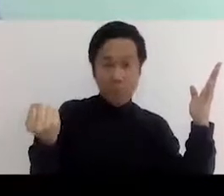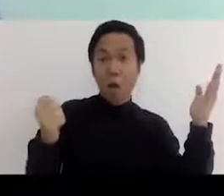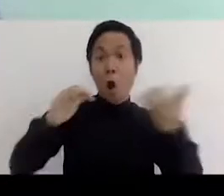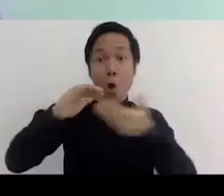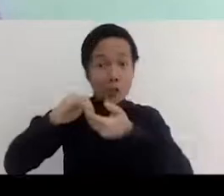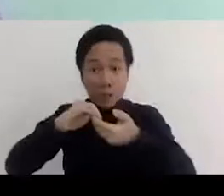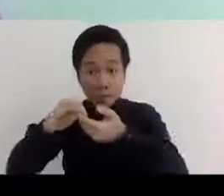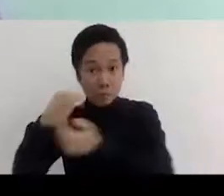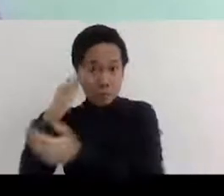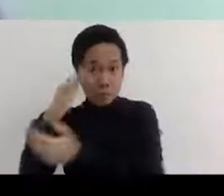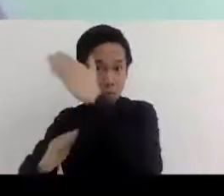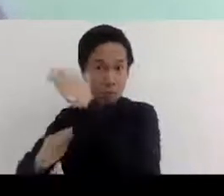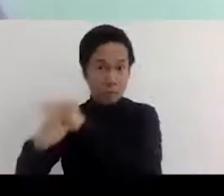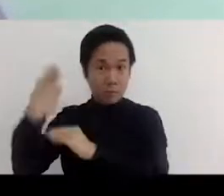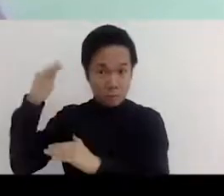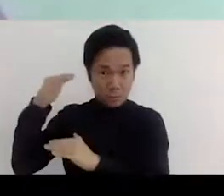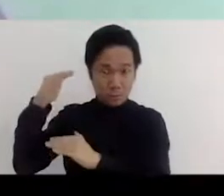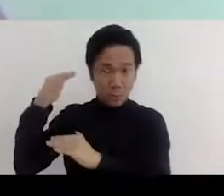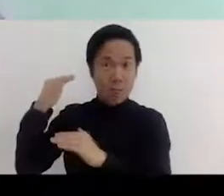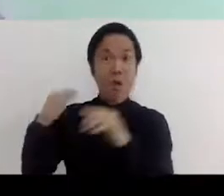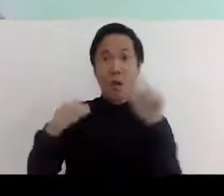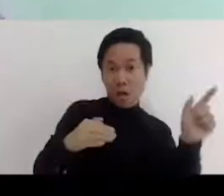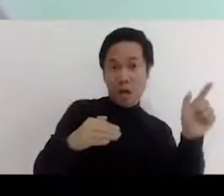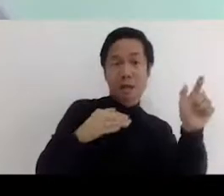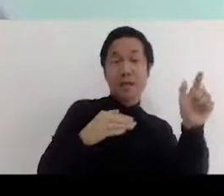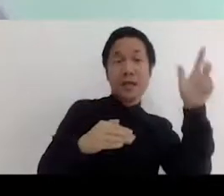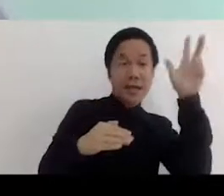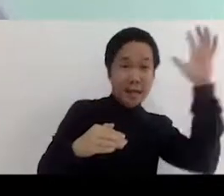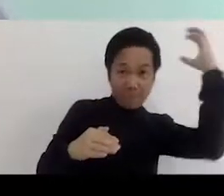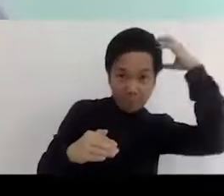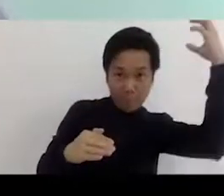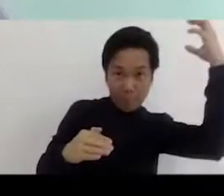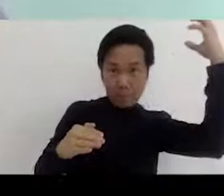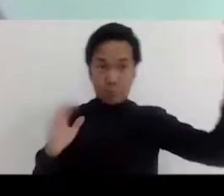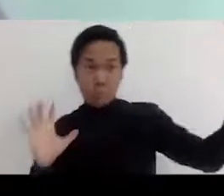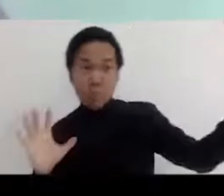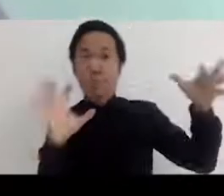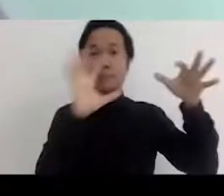that is influencing the decision-making process and the selection,